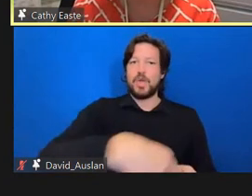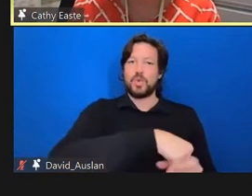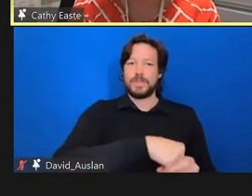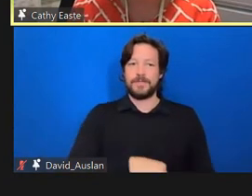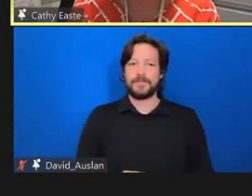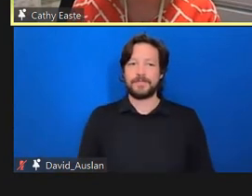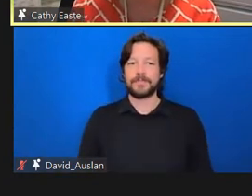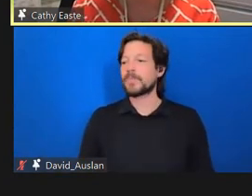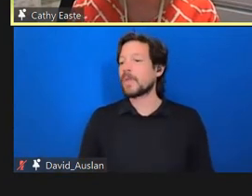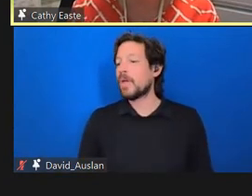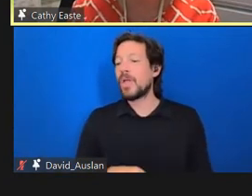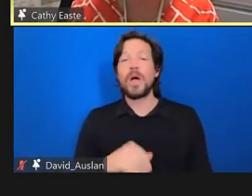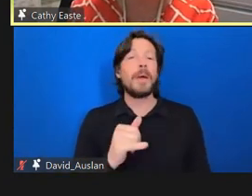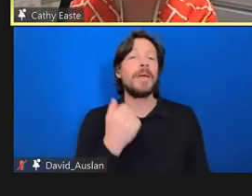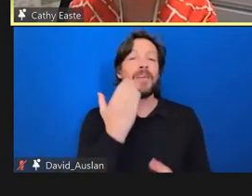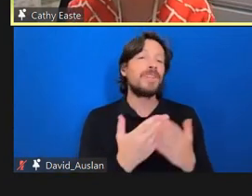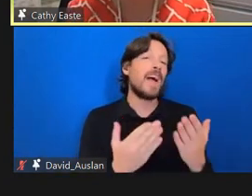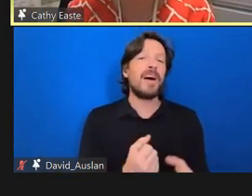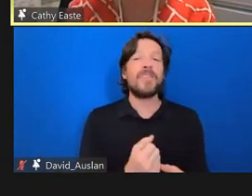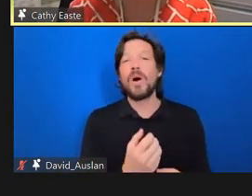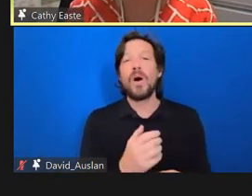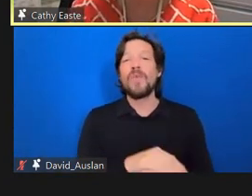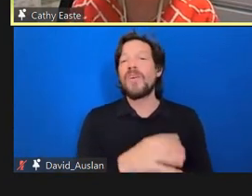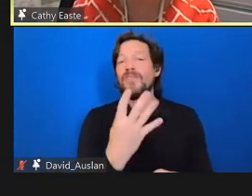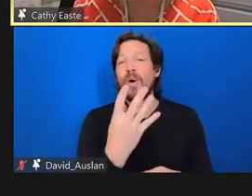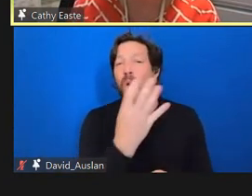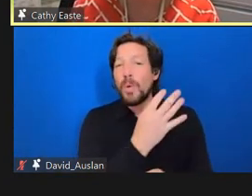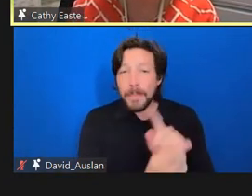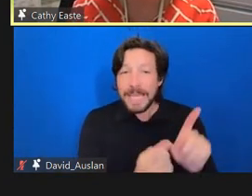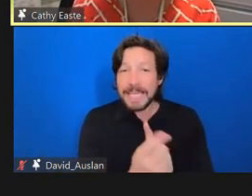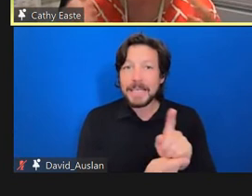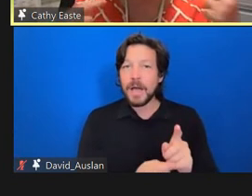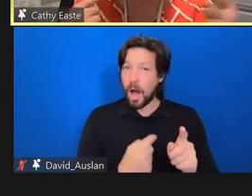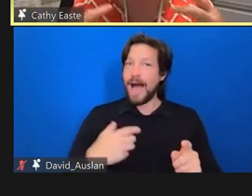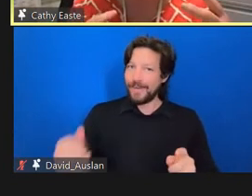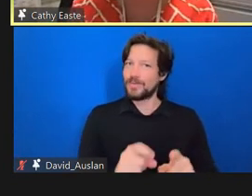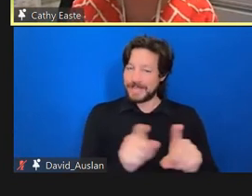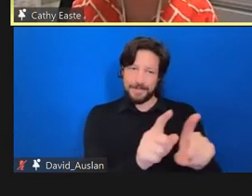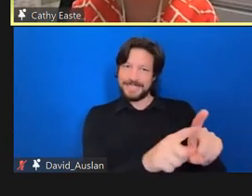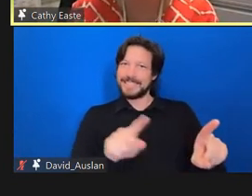meetings, and I have to glean sentences like that over six hours. My brain has to add in